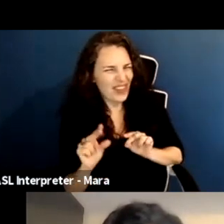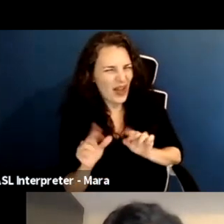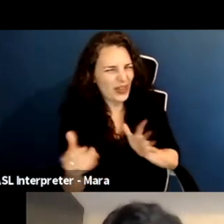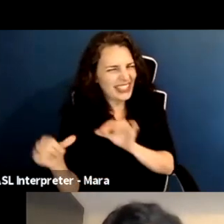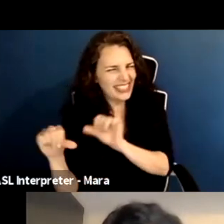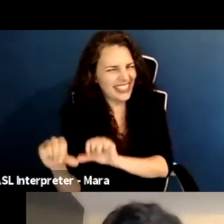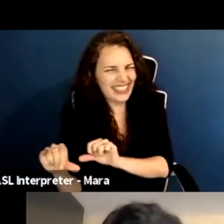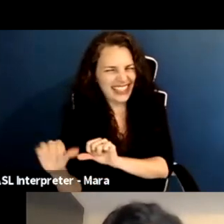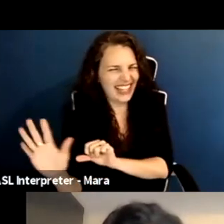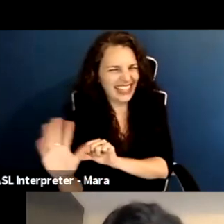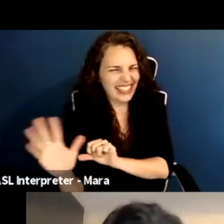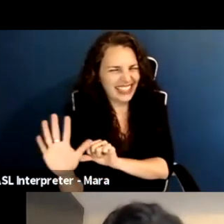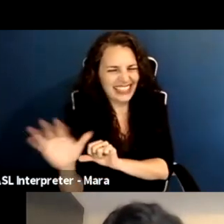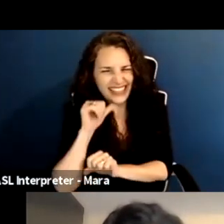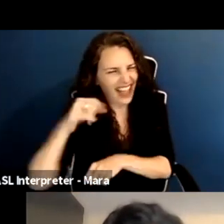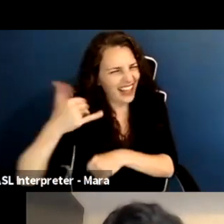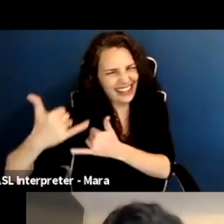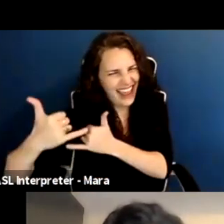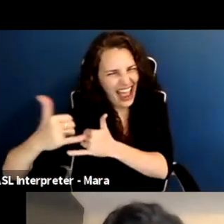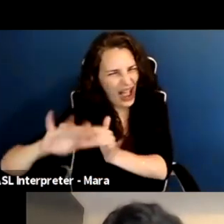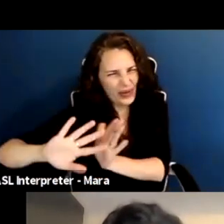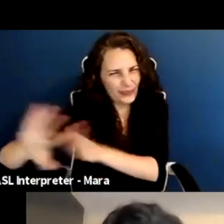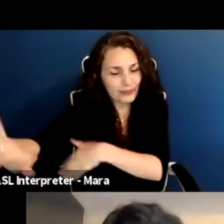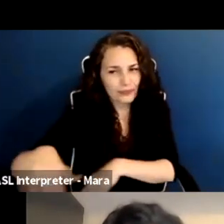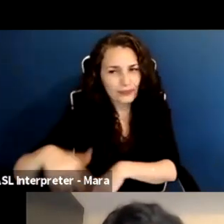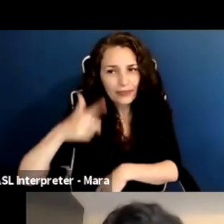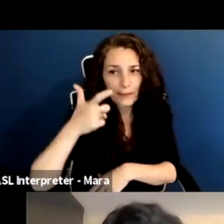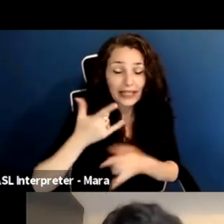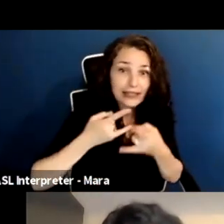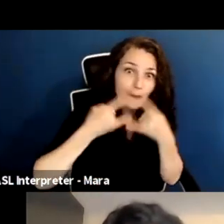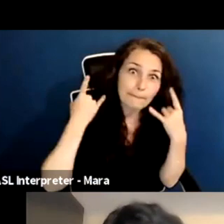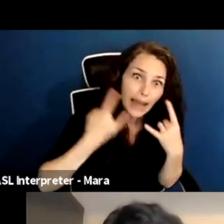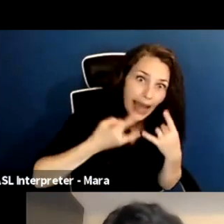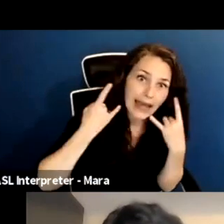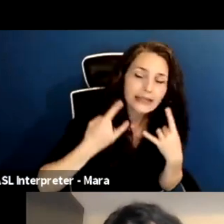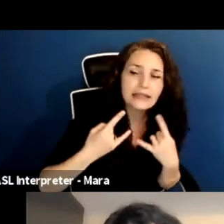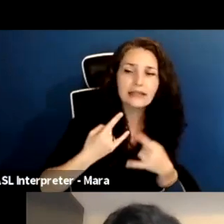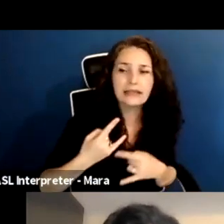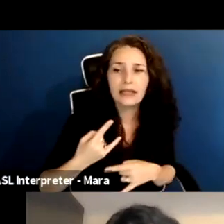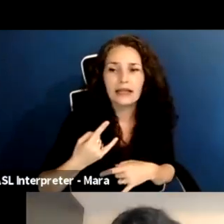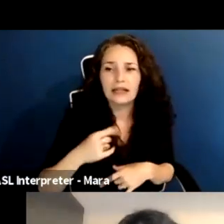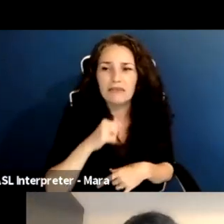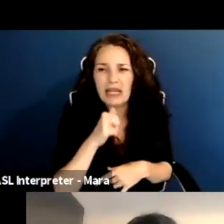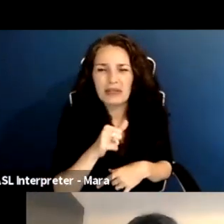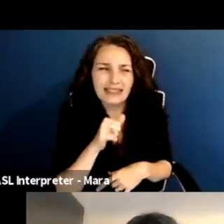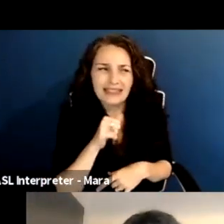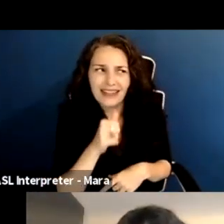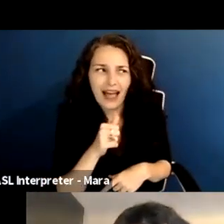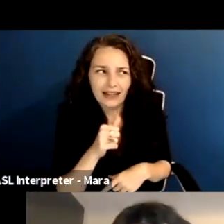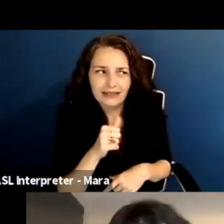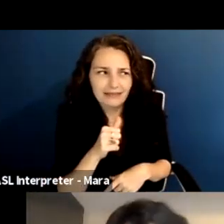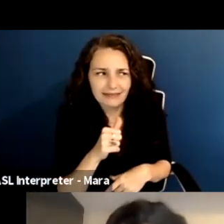and maybe just cinematically, it's not as amazing to see people's faces just with masks or something like that.